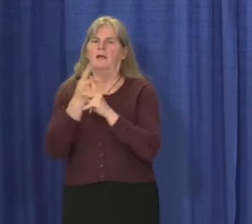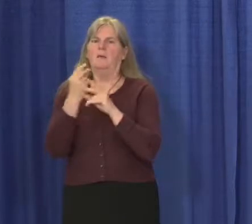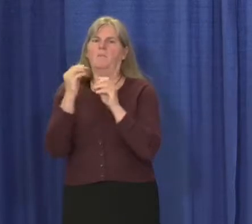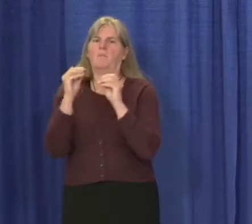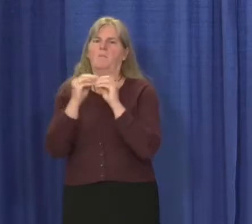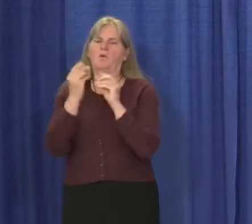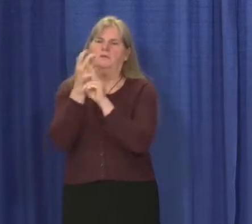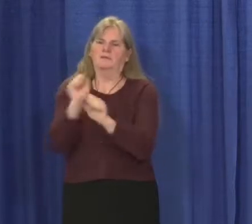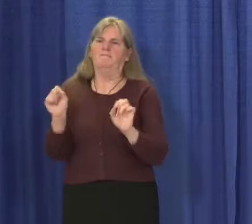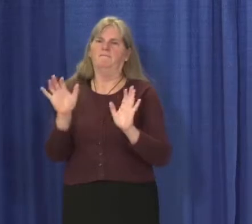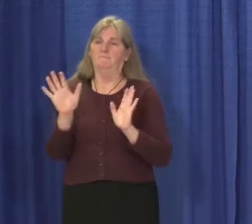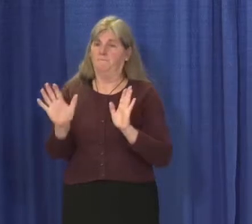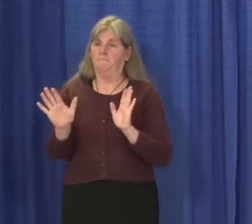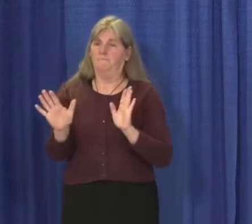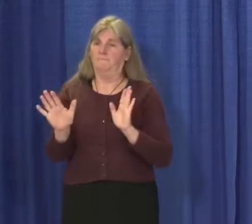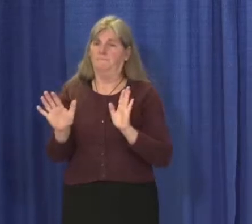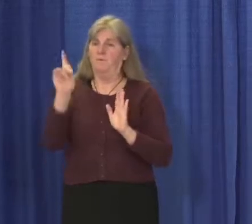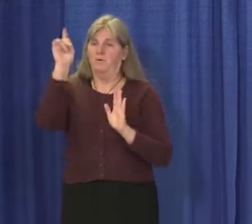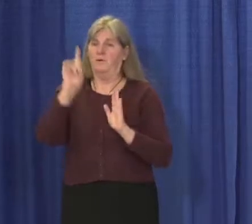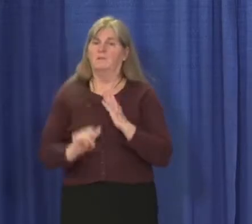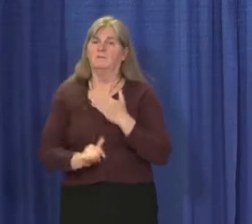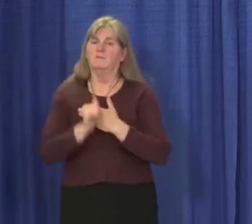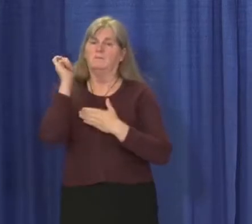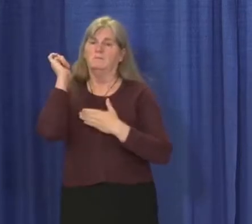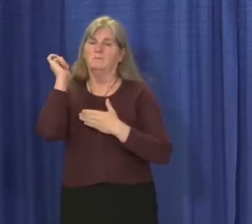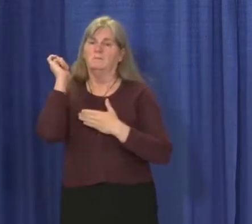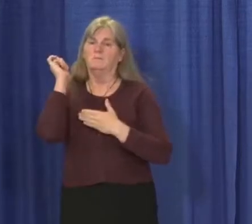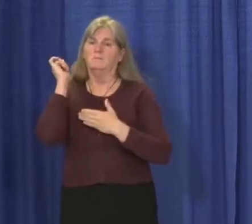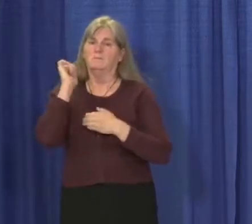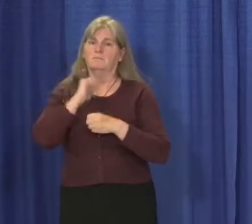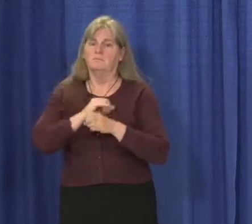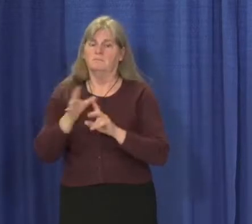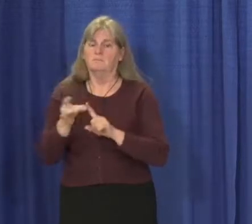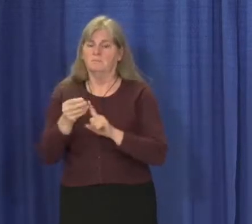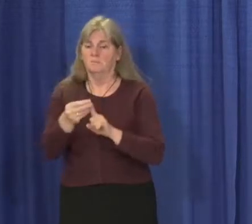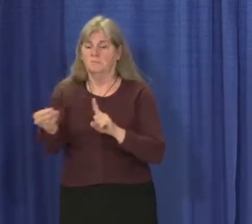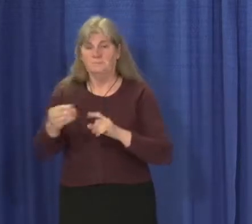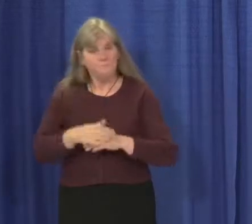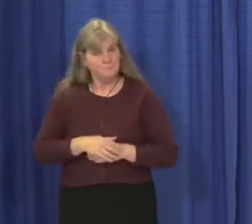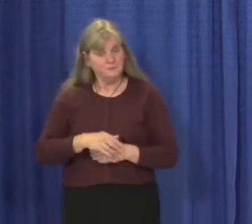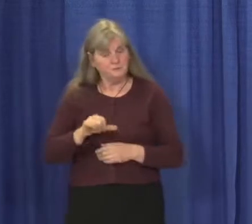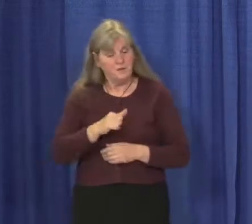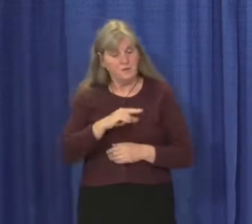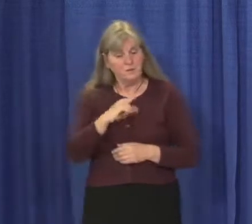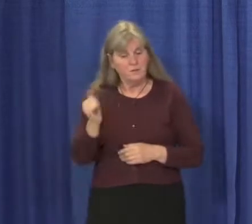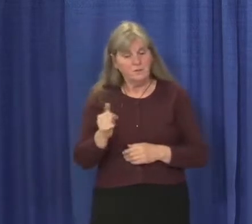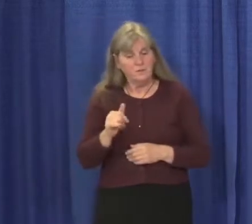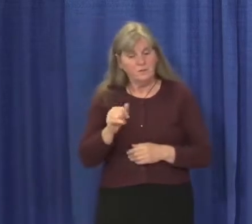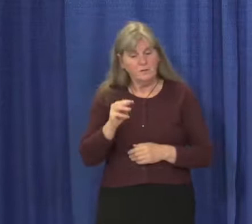protection and risk reduction. Pat: Do have a second question?